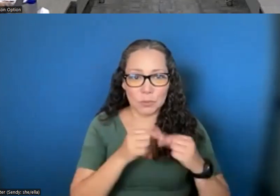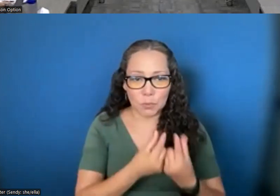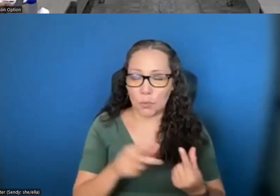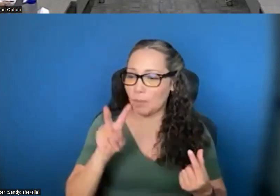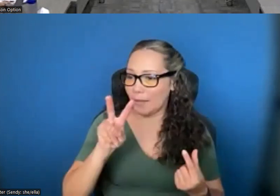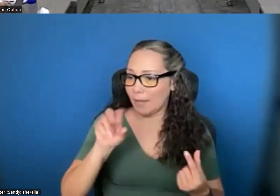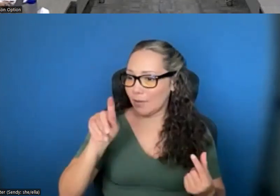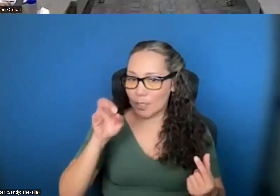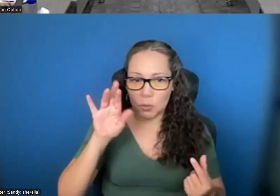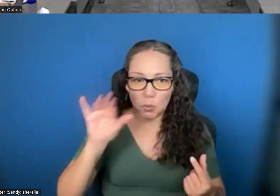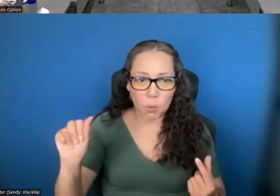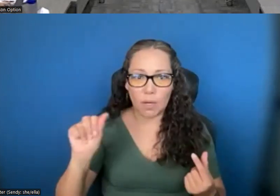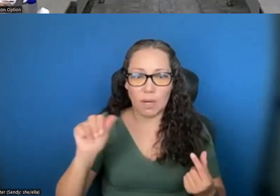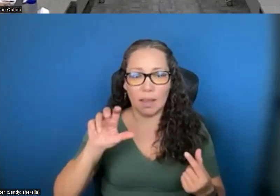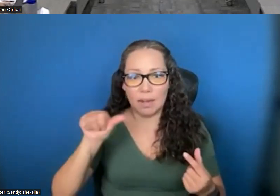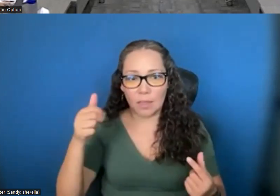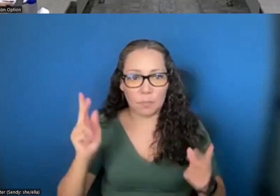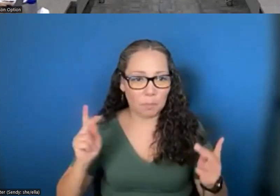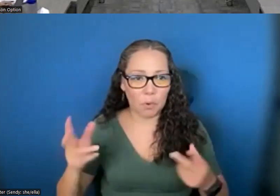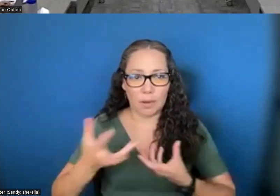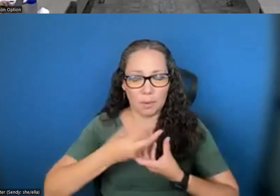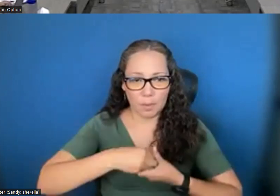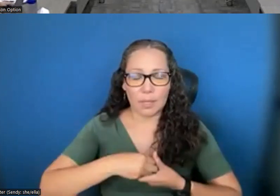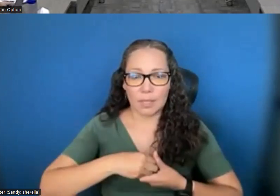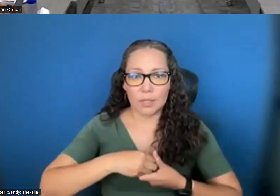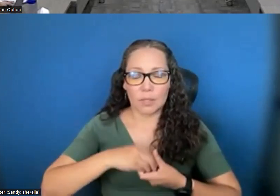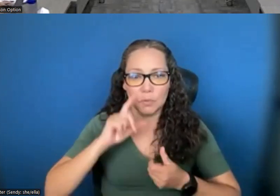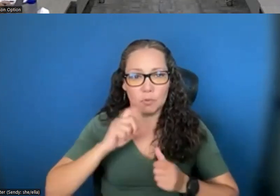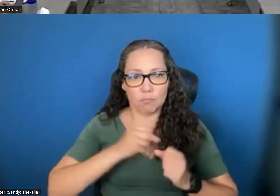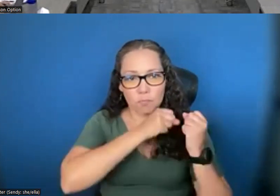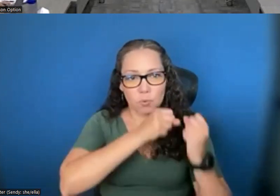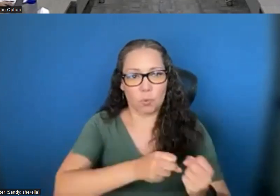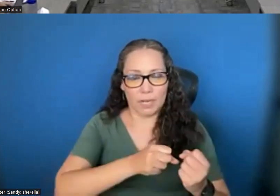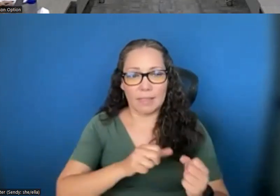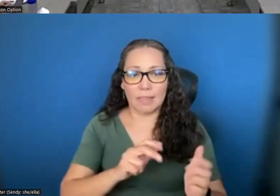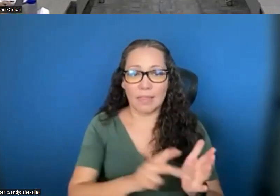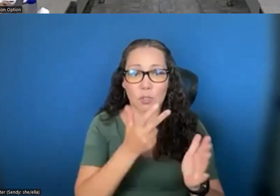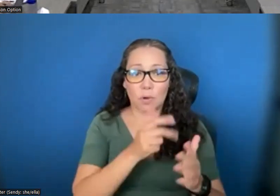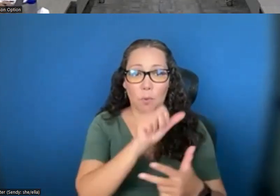involved in to um strengthen the AAA Network specifically and when you look at the adrc